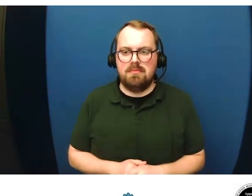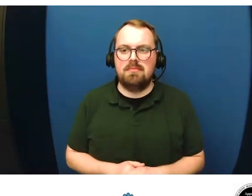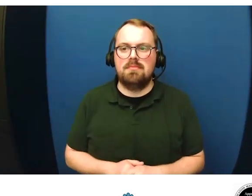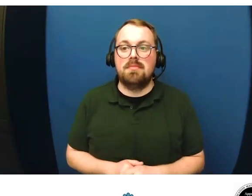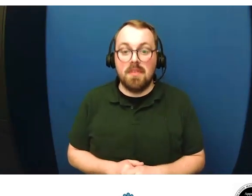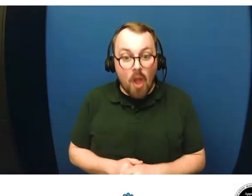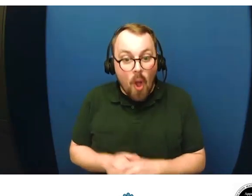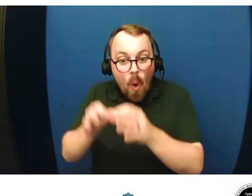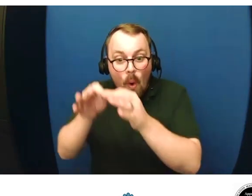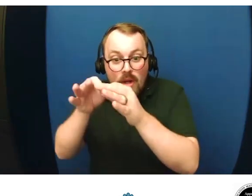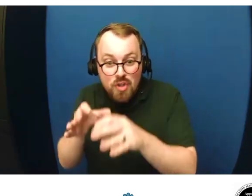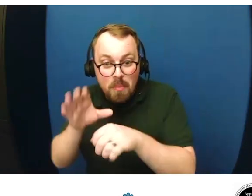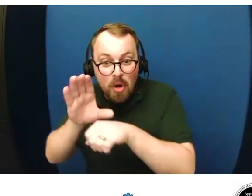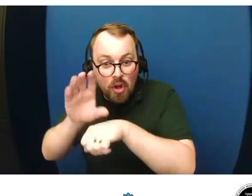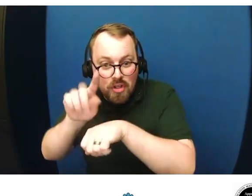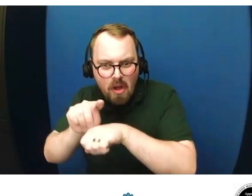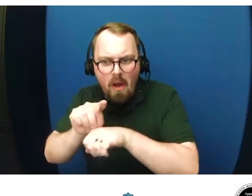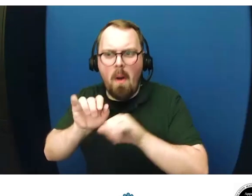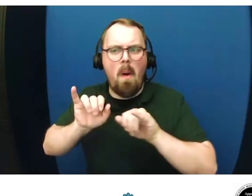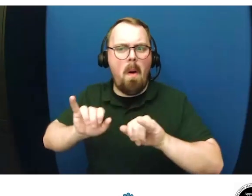Interpreter Consultant. Awesome.